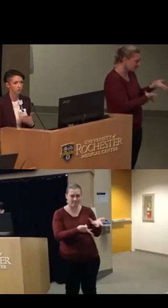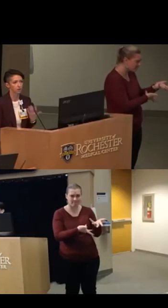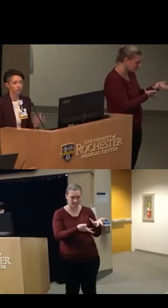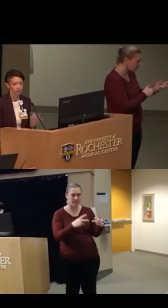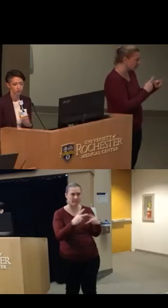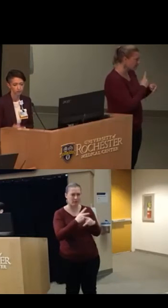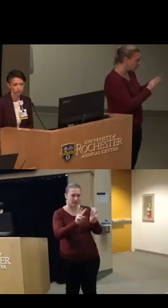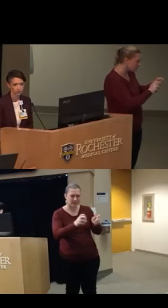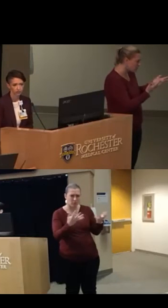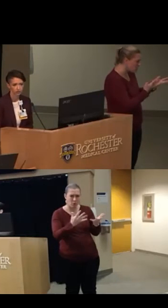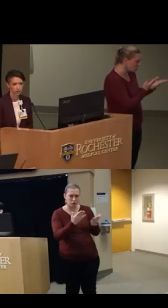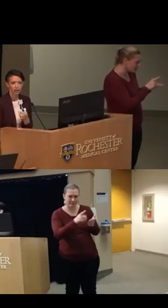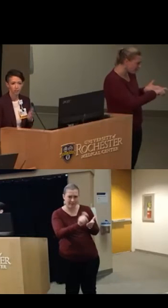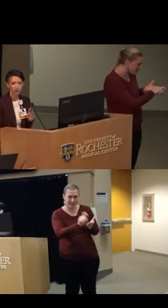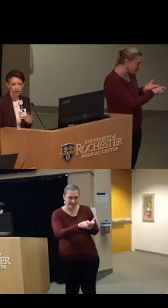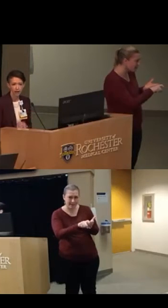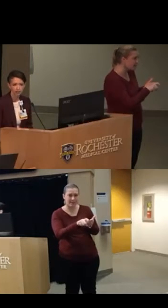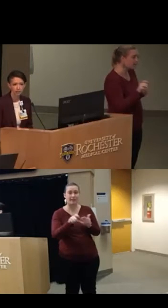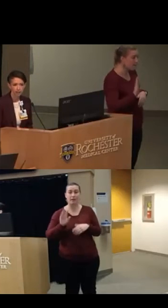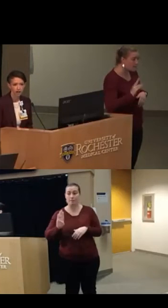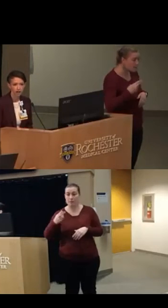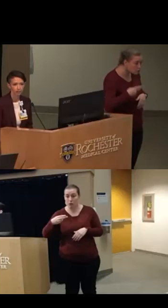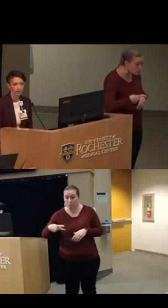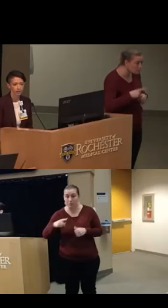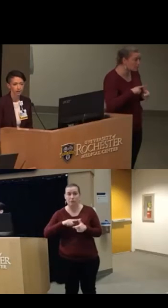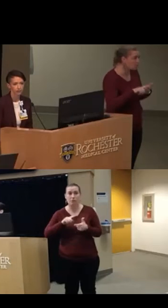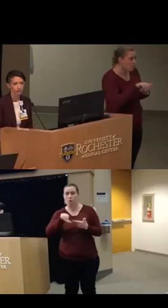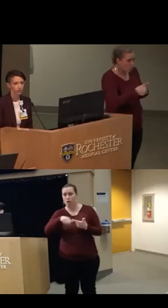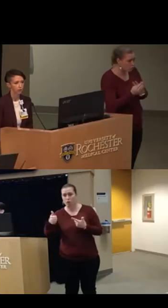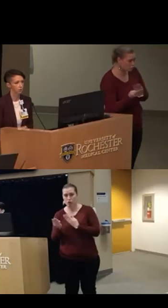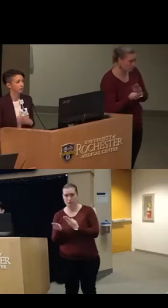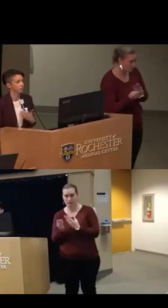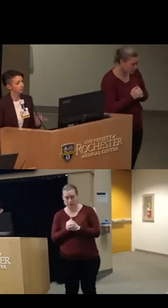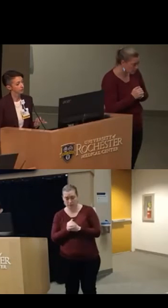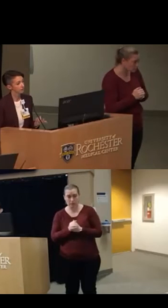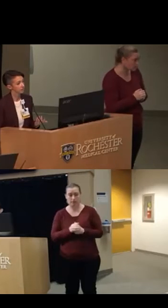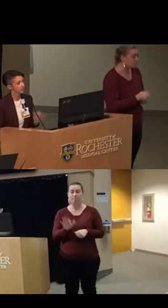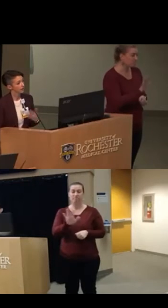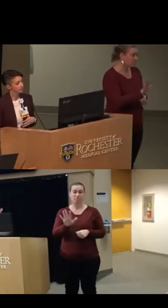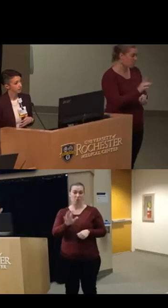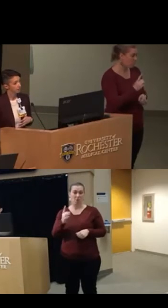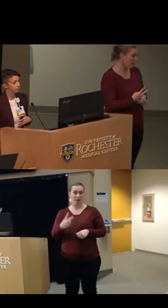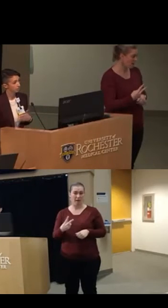or additional Services about half of our clients will accept a referral and the other half will